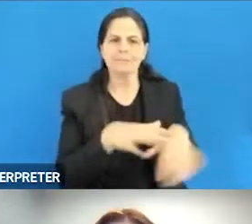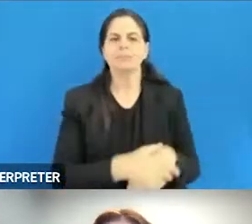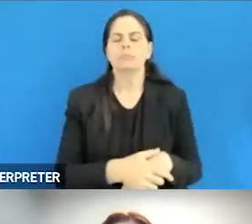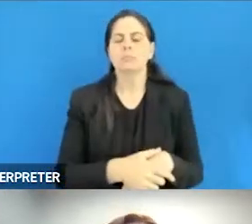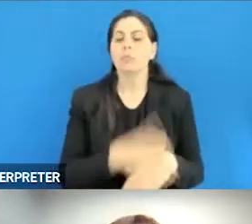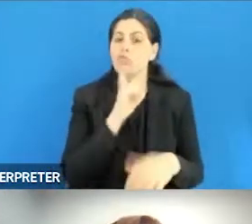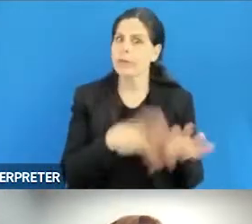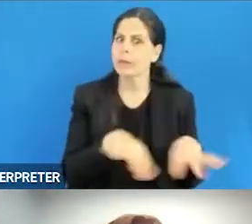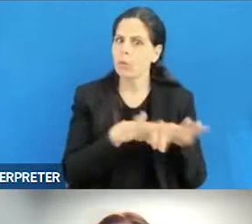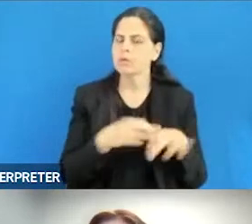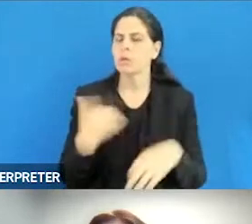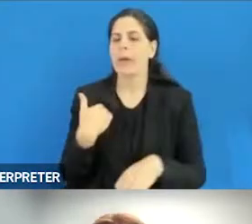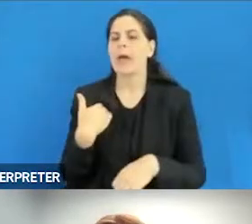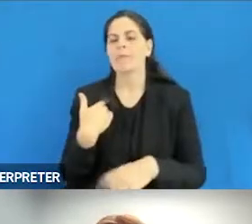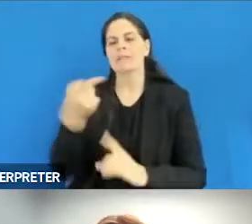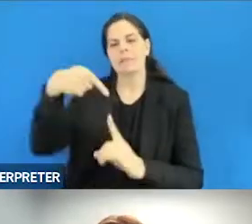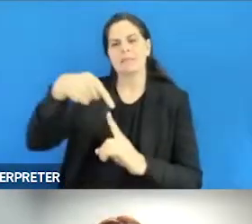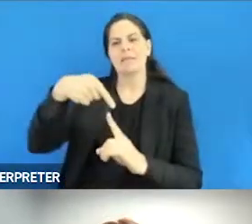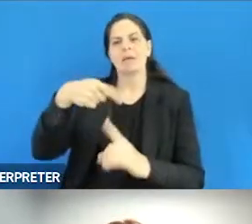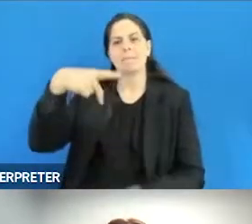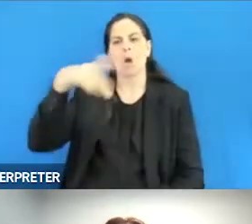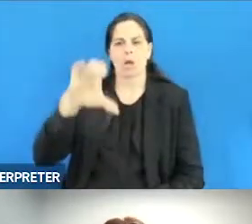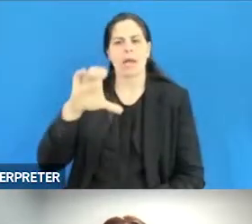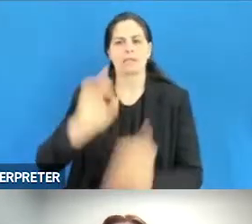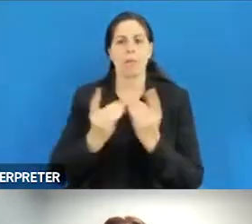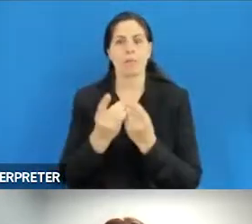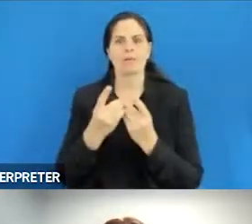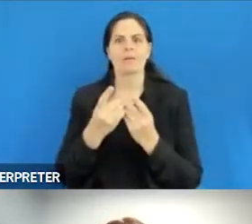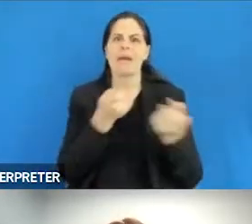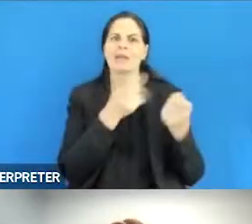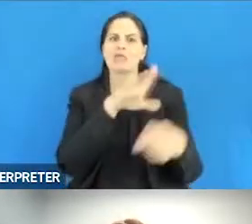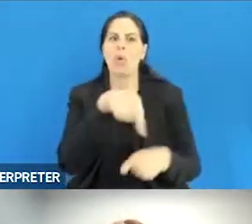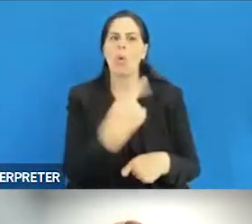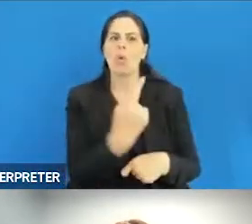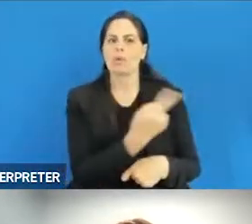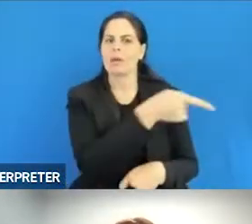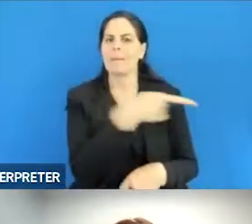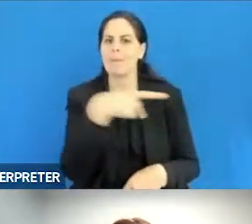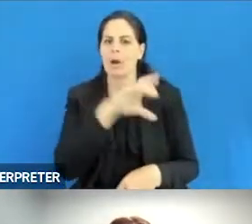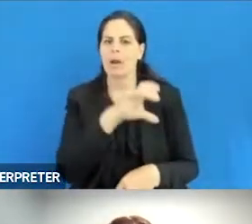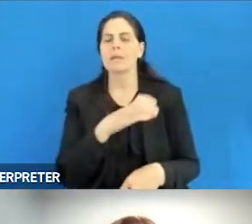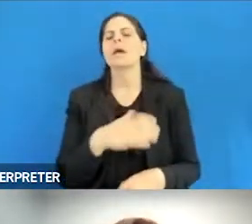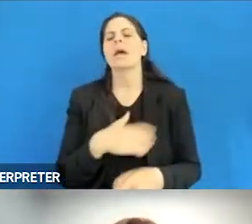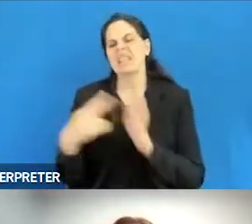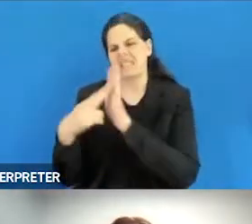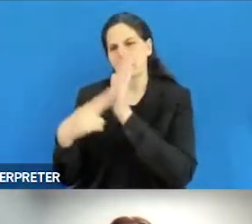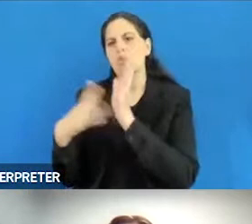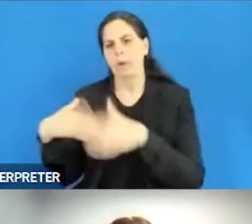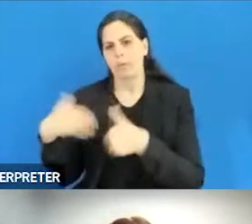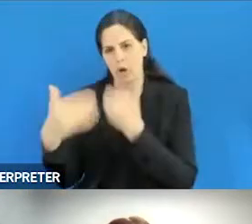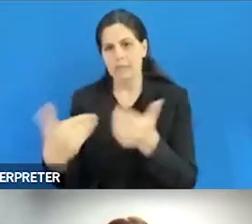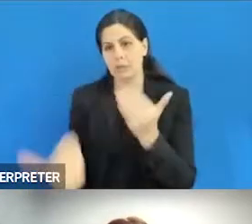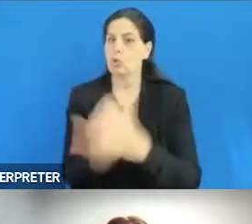that handles only podcasts and we have a simplified signatory process. We have a new dedicated webpage